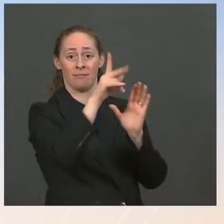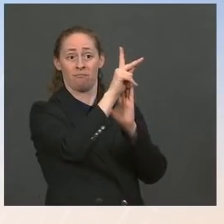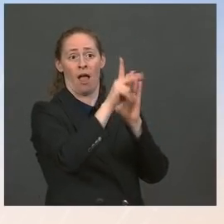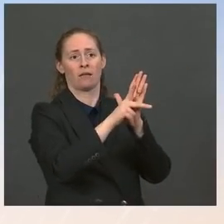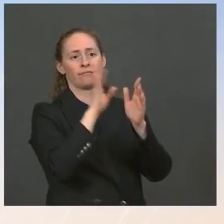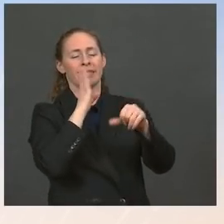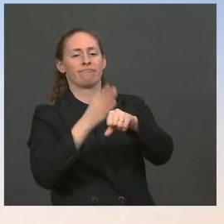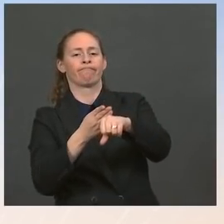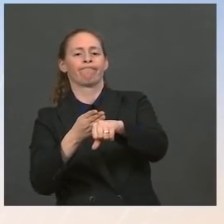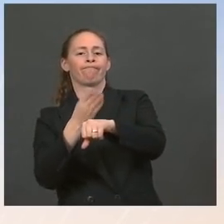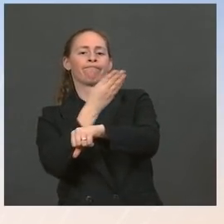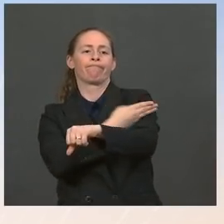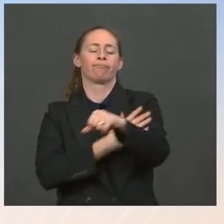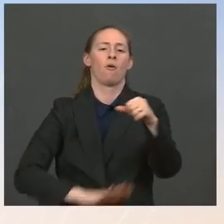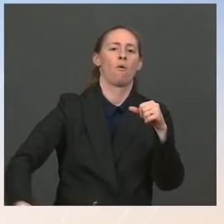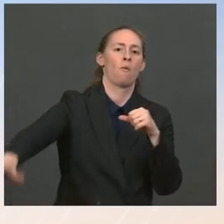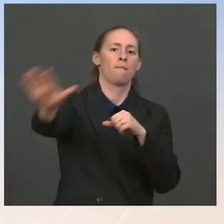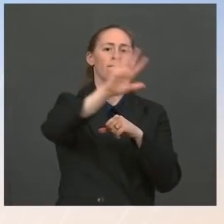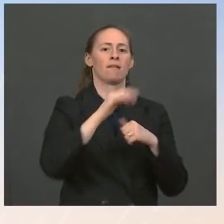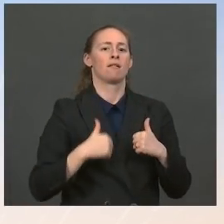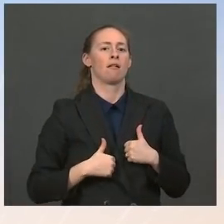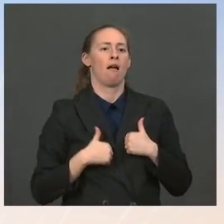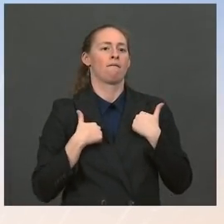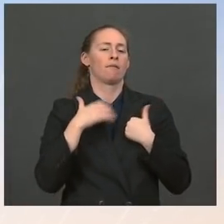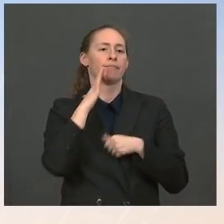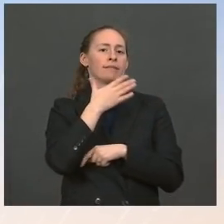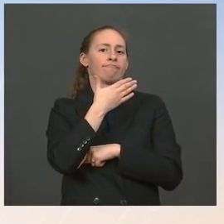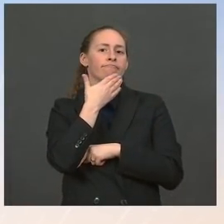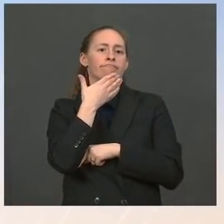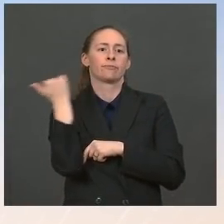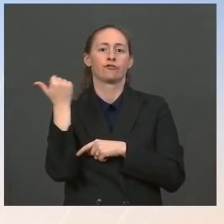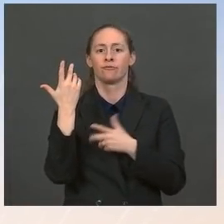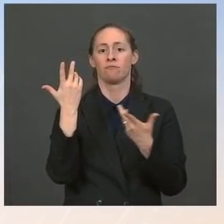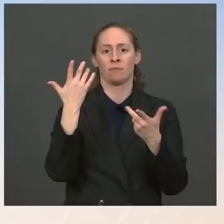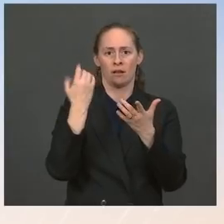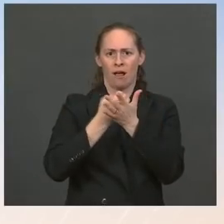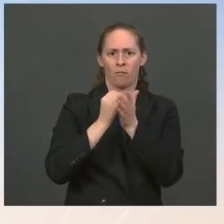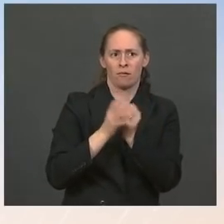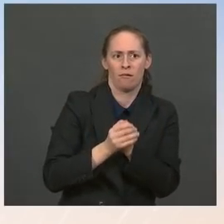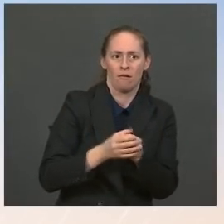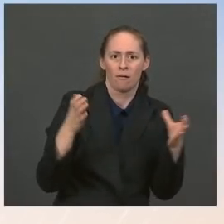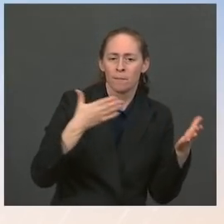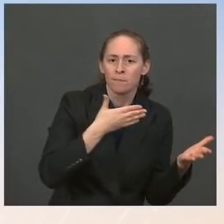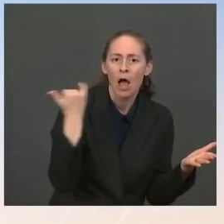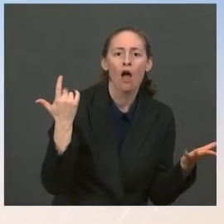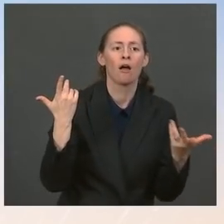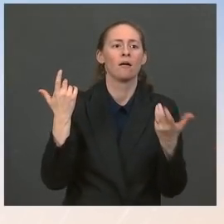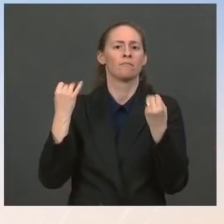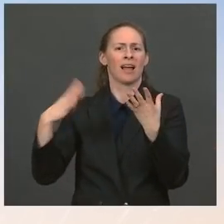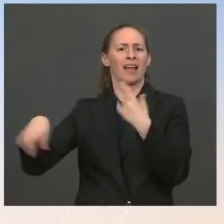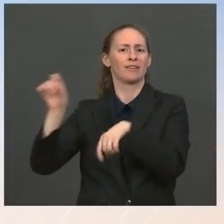and so grow our economy and create jobs. That's our focus: to make sure that we continue to push the President's economic policies.